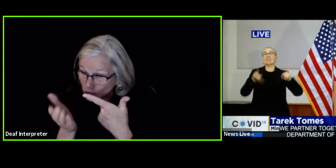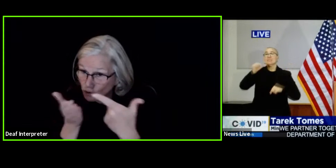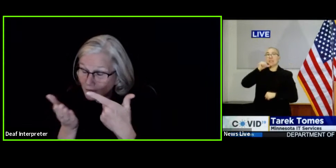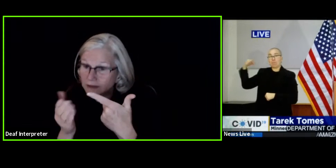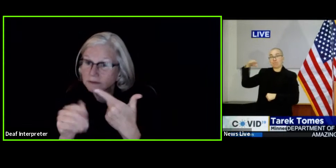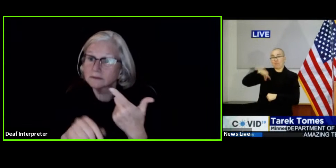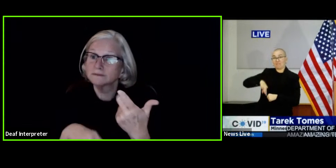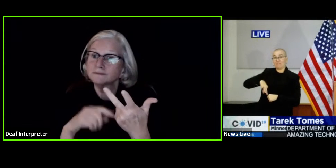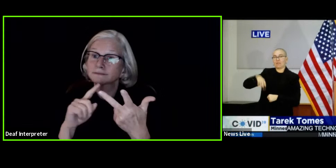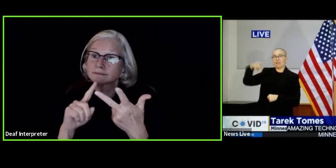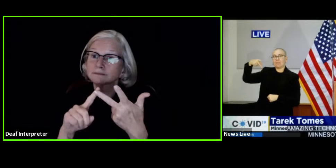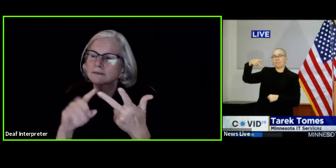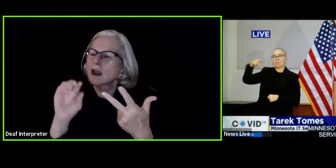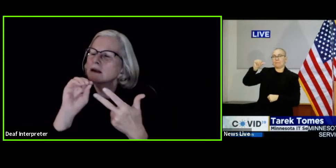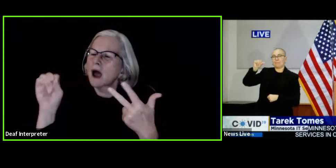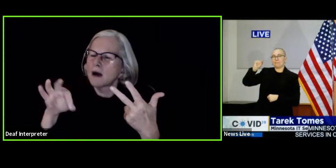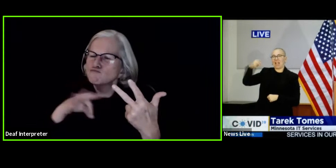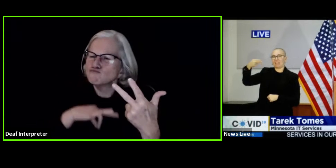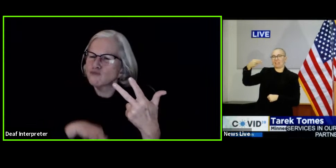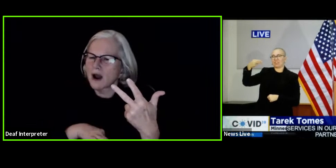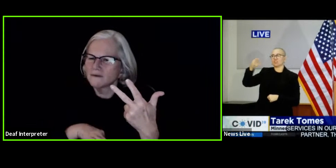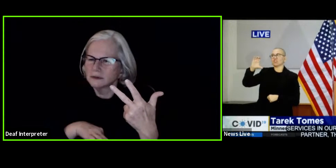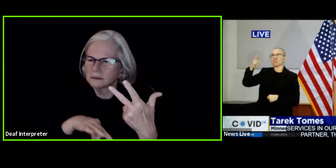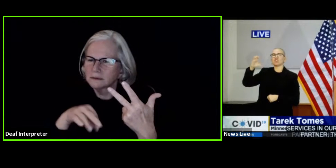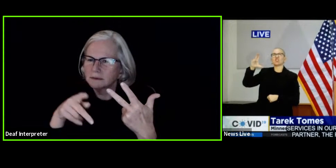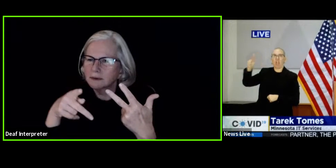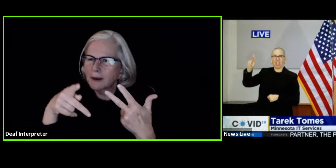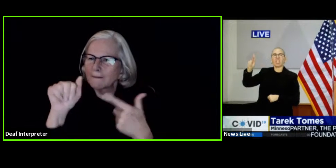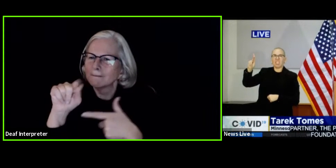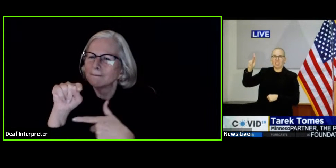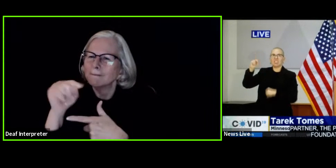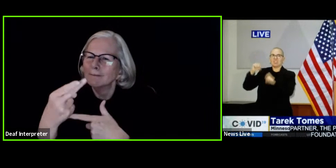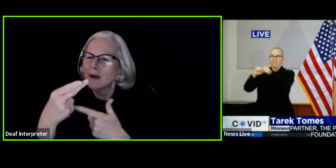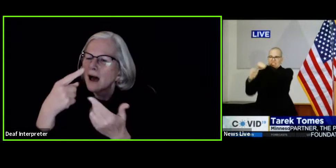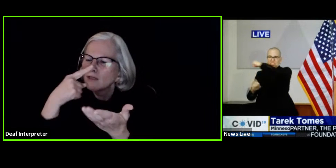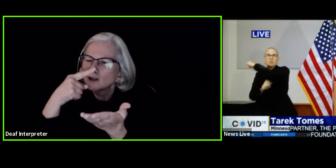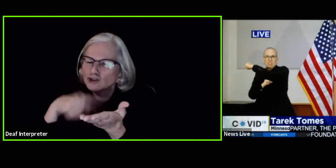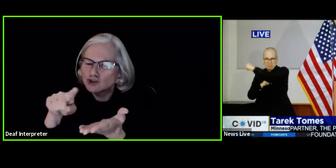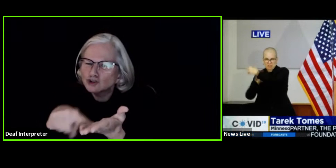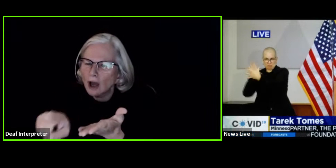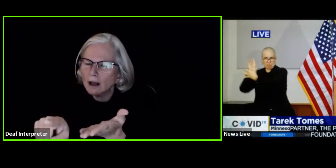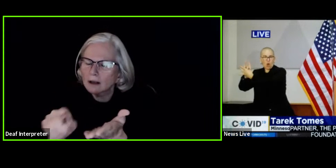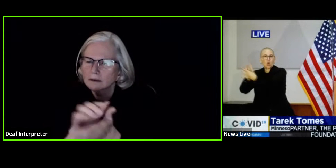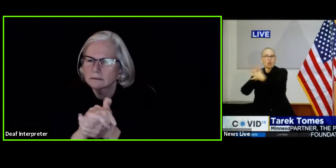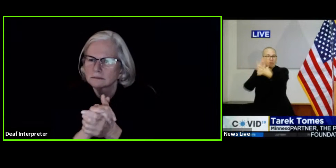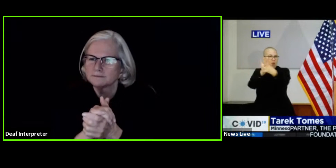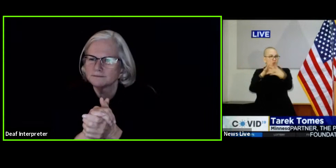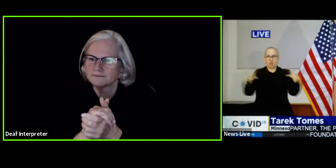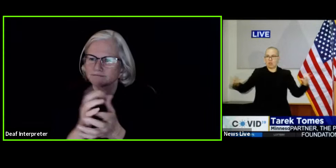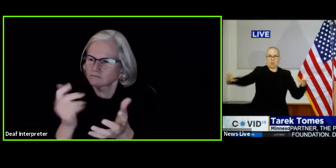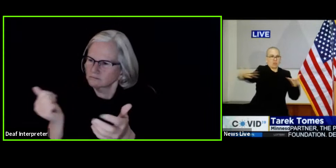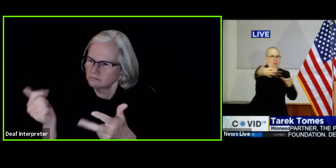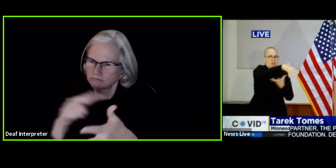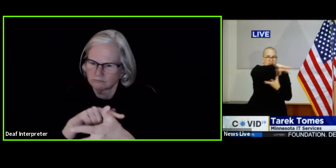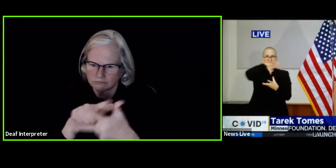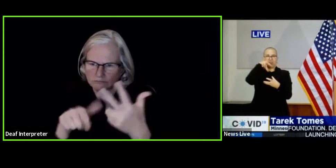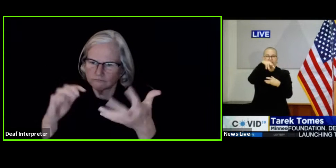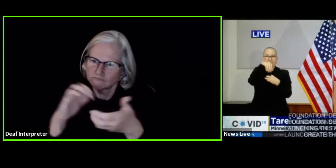APP IN OTHER JURISDICTIONS AS WELL TO CREATE THIS WONDERFUL OPPORTUNITY, REALLY A GROUND BREAKING SET OF PARTNERSHIPS.